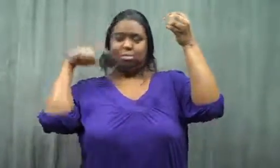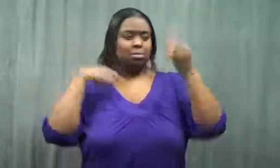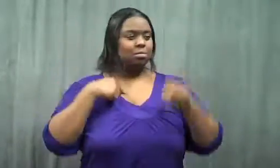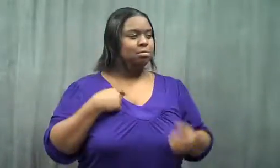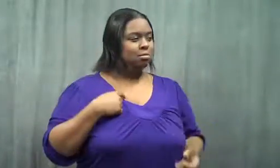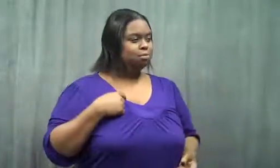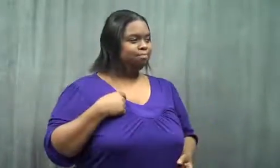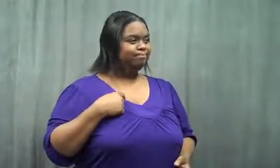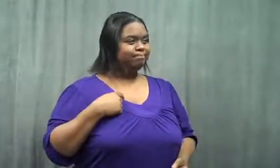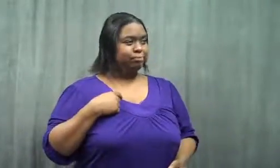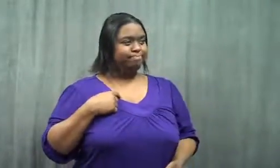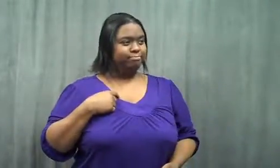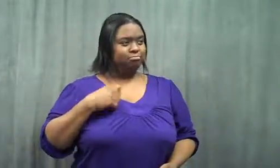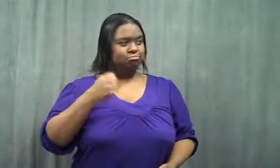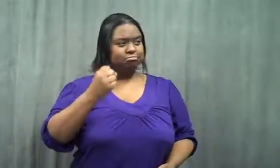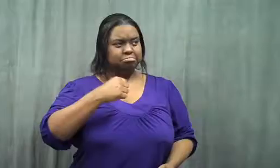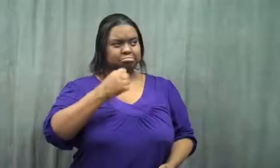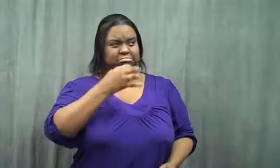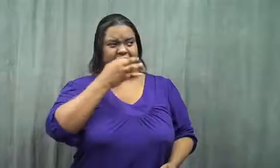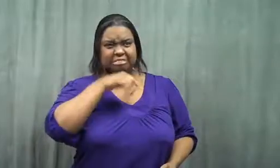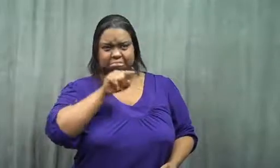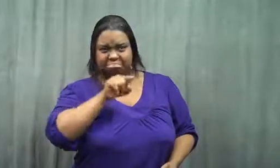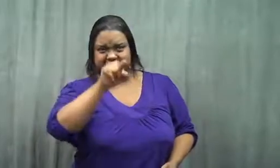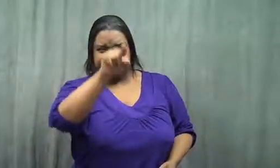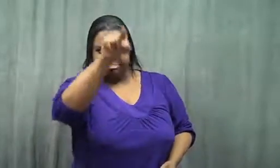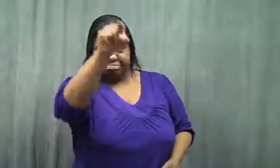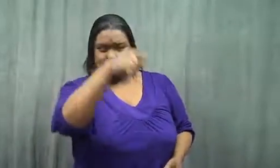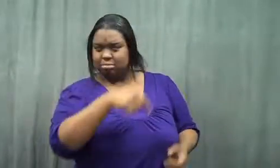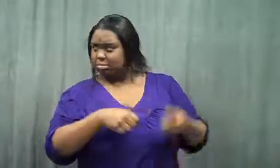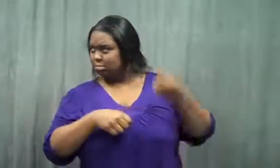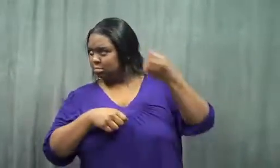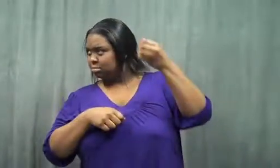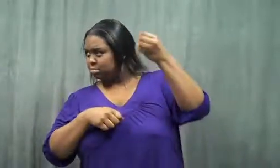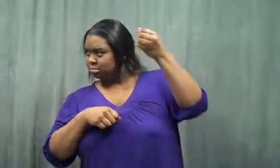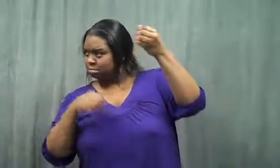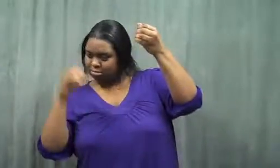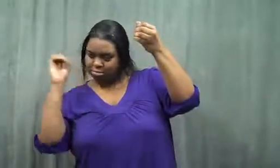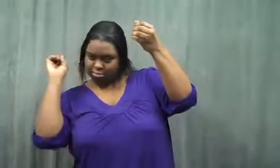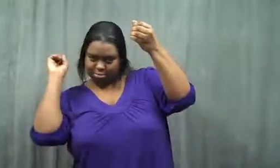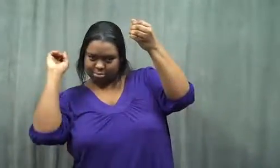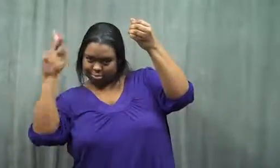I said, "Yes, we're almost there." trying not to laugh.